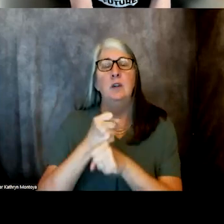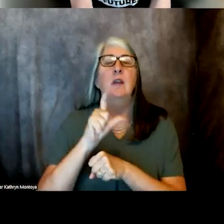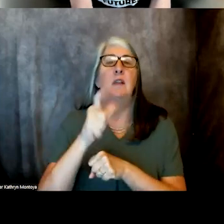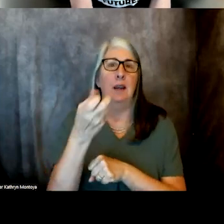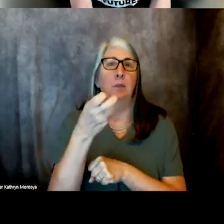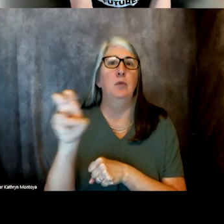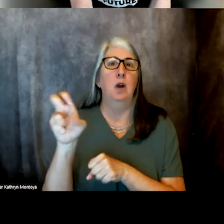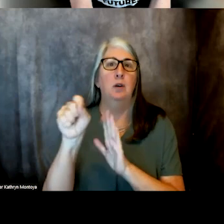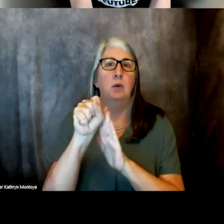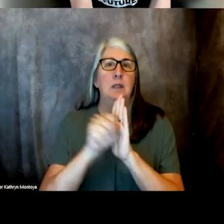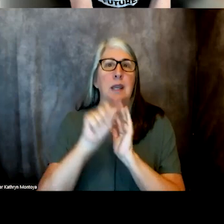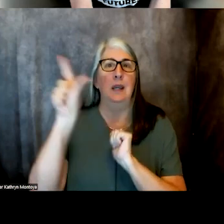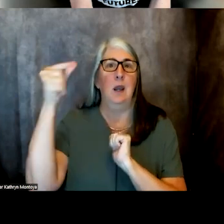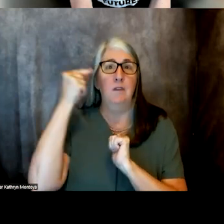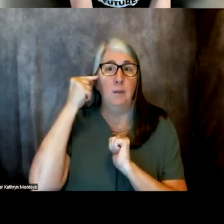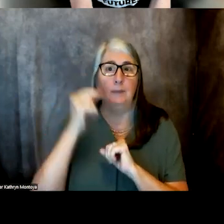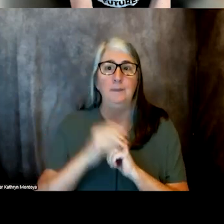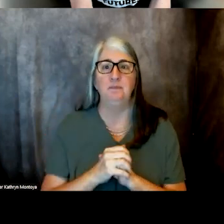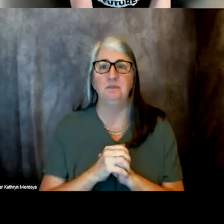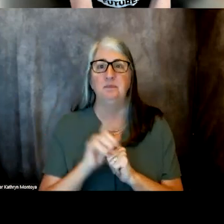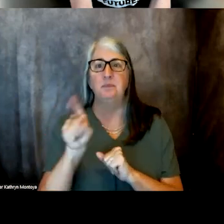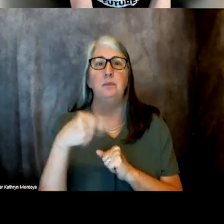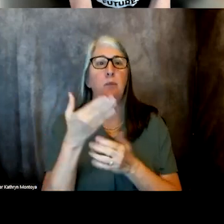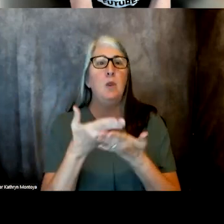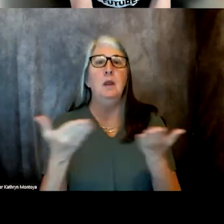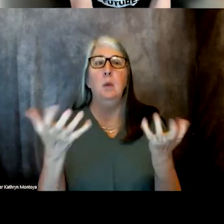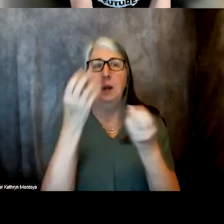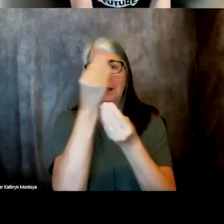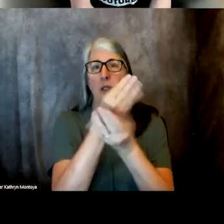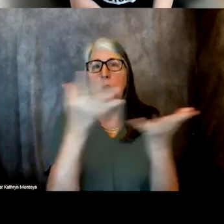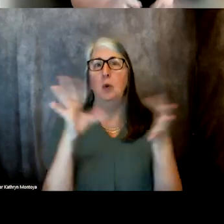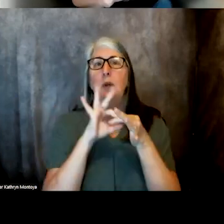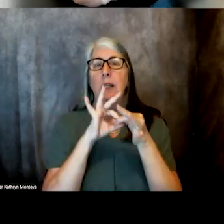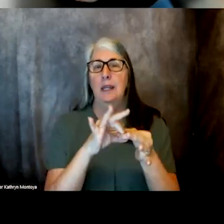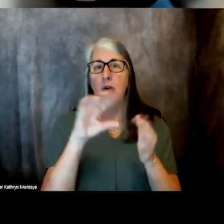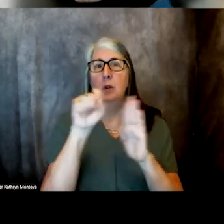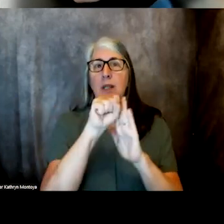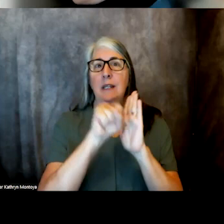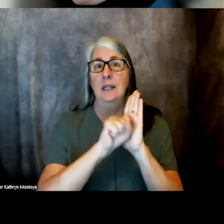THE ONLY THING THAT I WANTED TO SHARE WITH THAT IS PRIORED TO BE